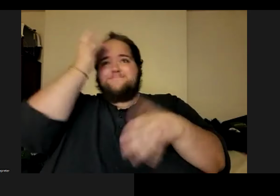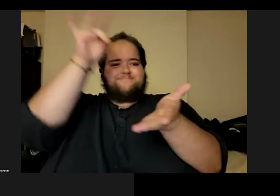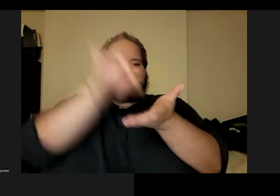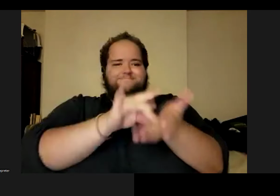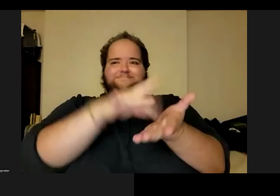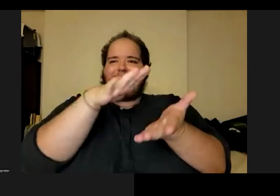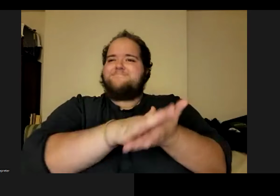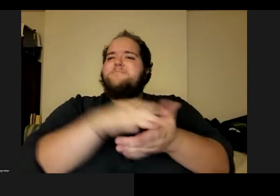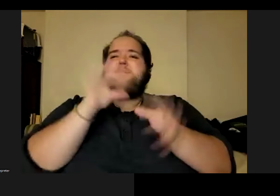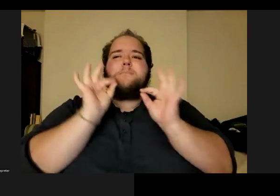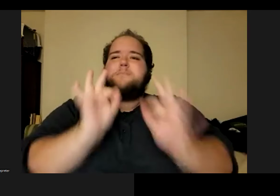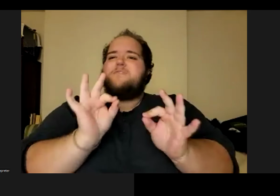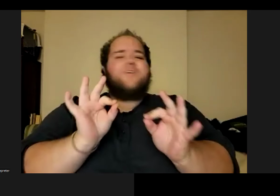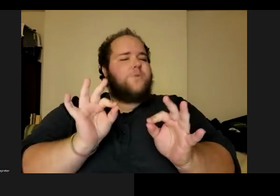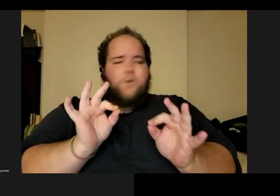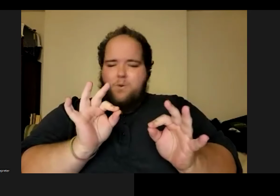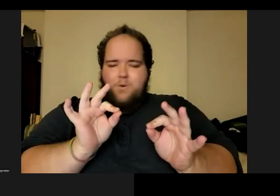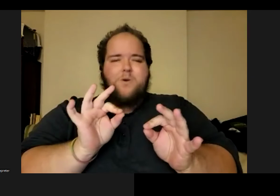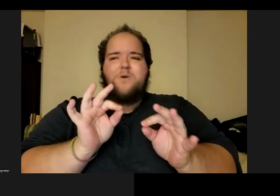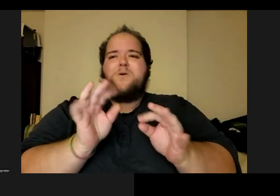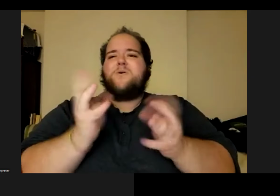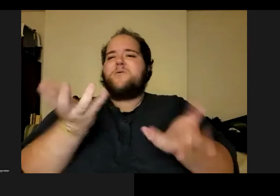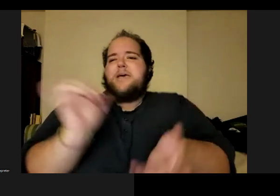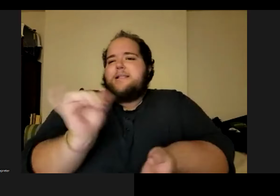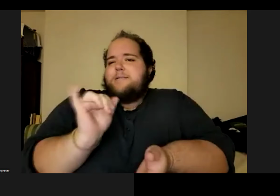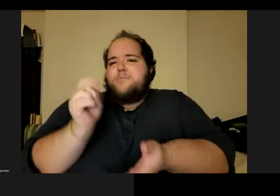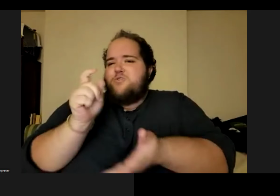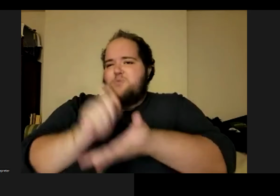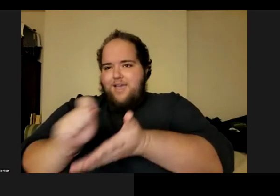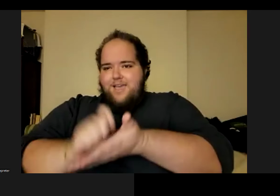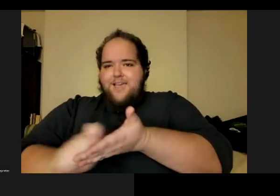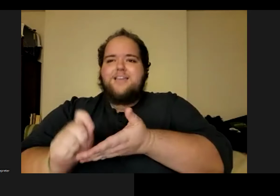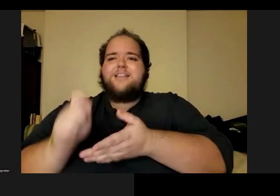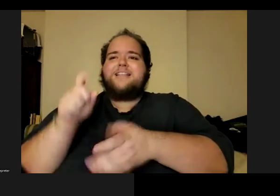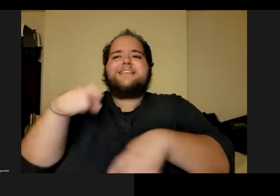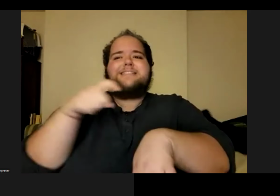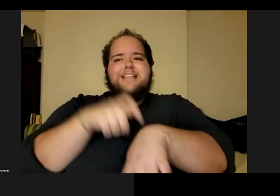It's very similar with writing. It takes time to like fine tune